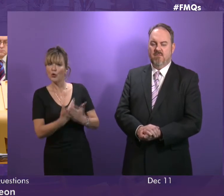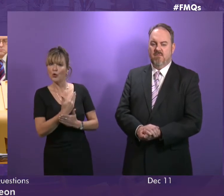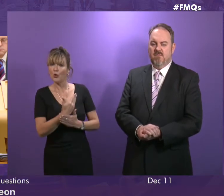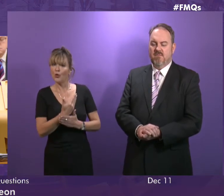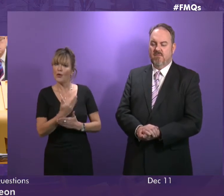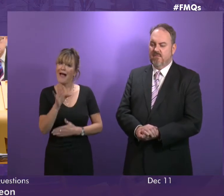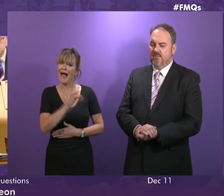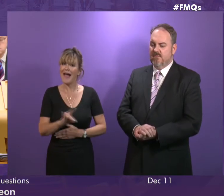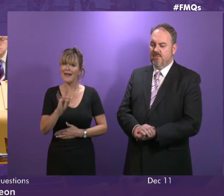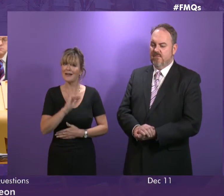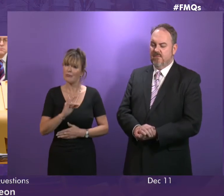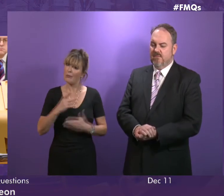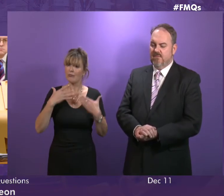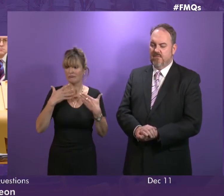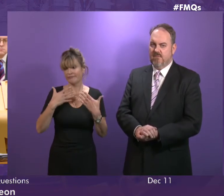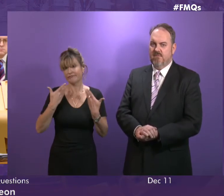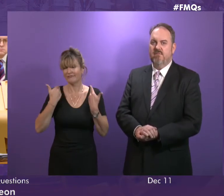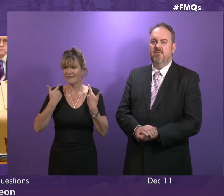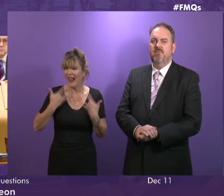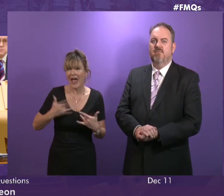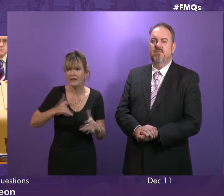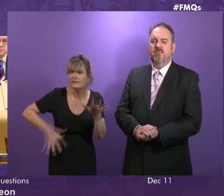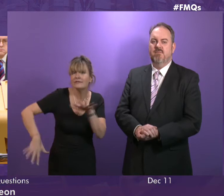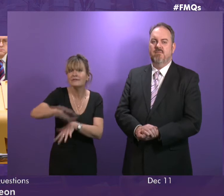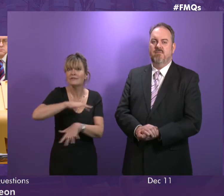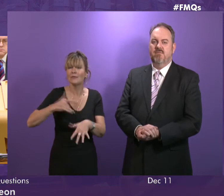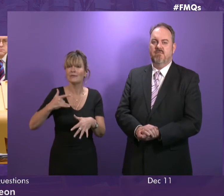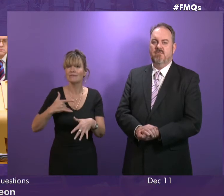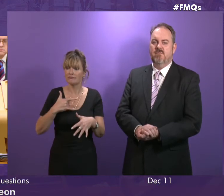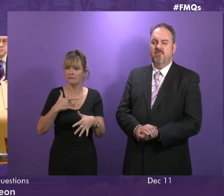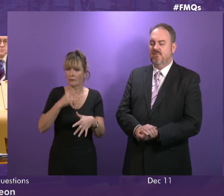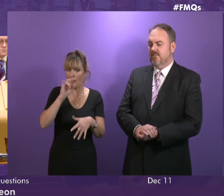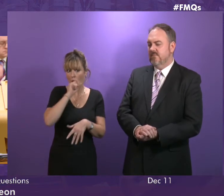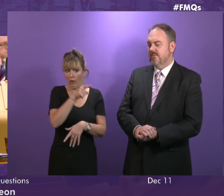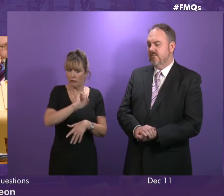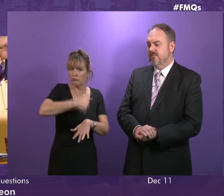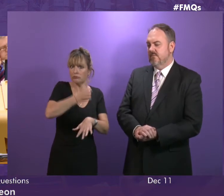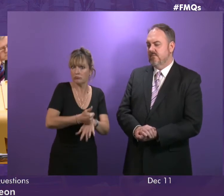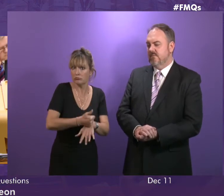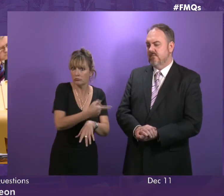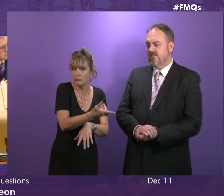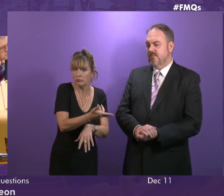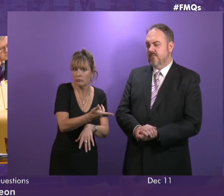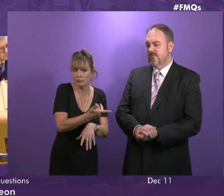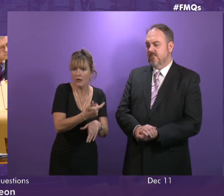being set up, will want to consider. We want to encourage alternative approaches, such as the wildlife management approach that